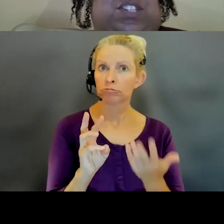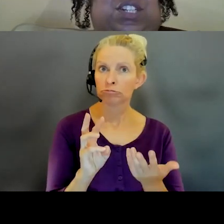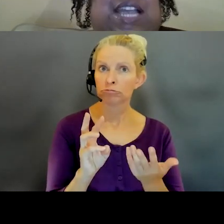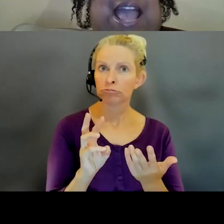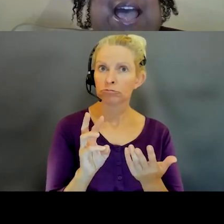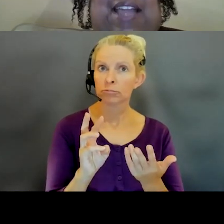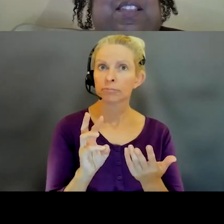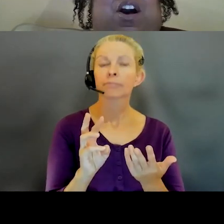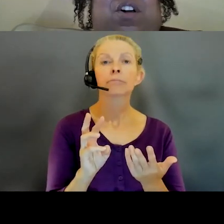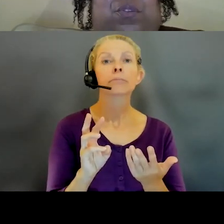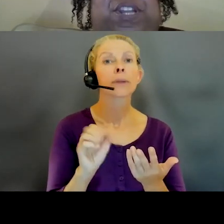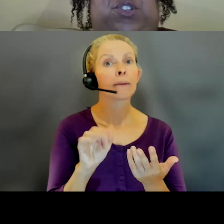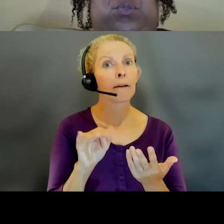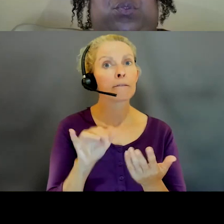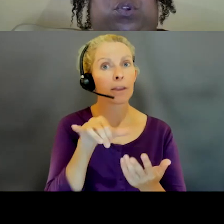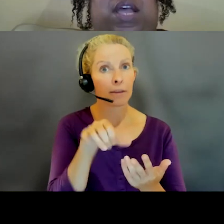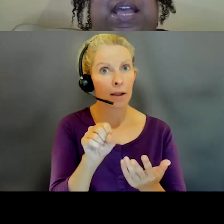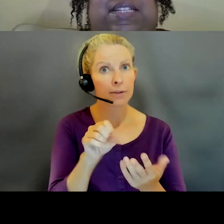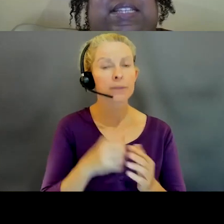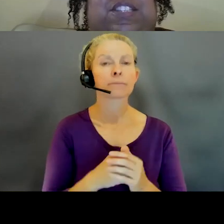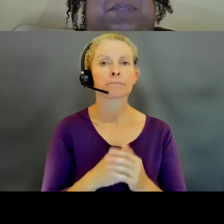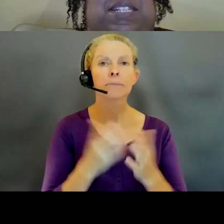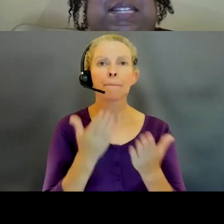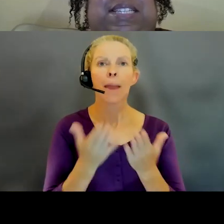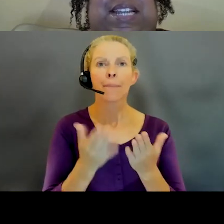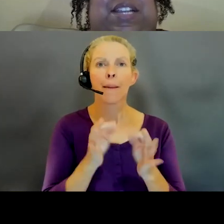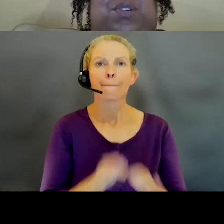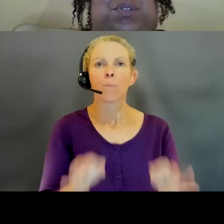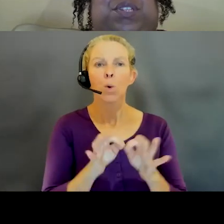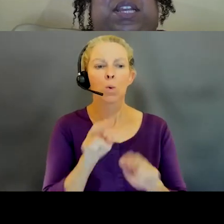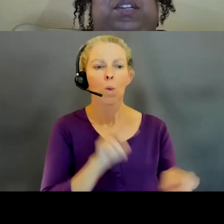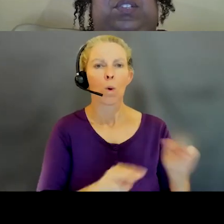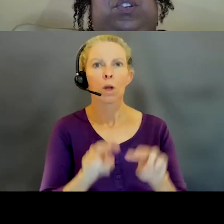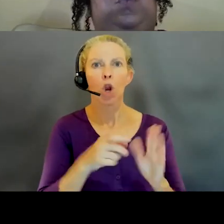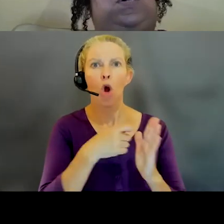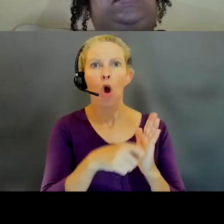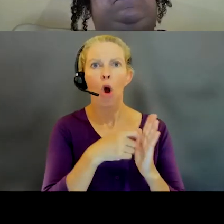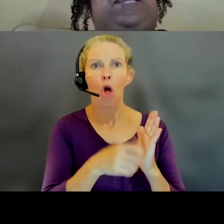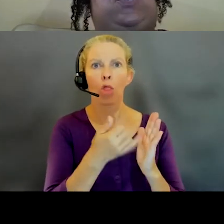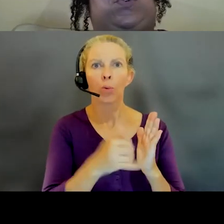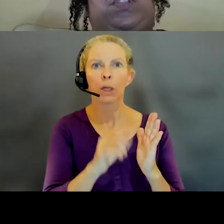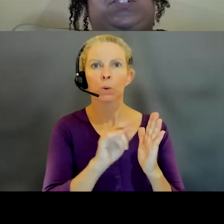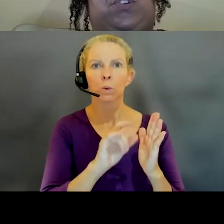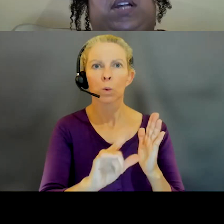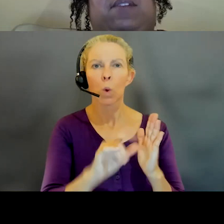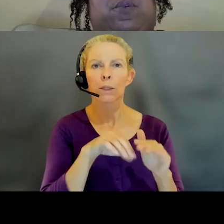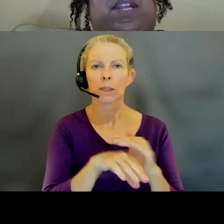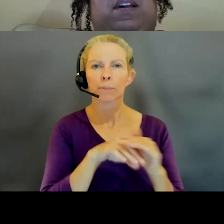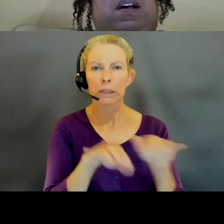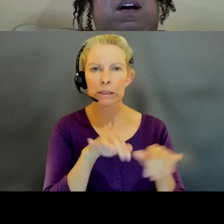look at the offering to accessibility standards? So you want to make sure you are covering